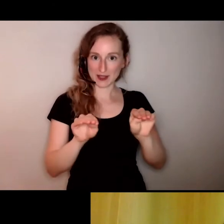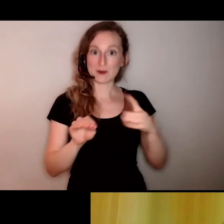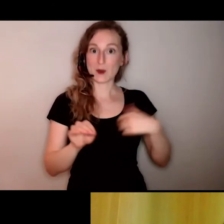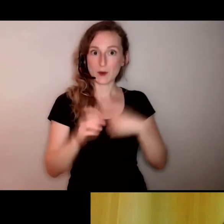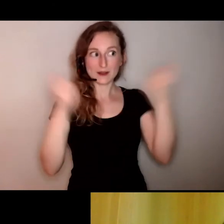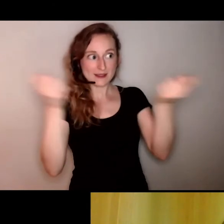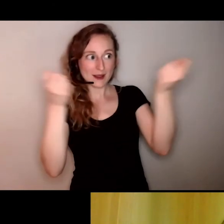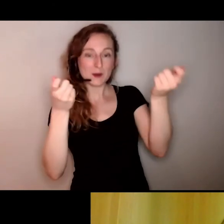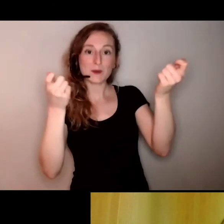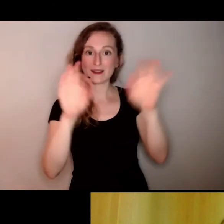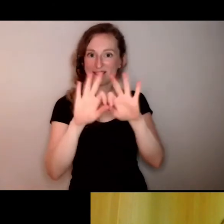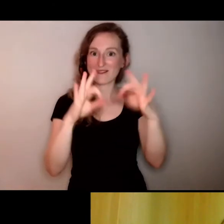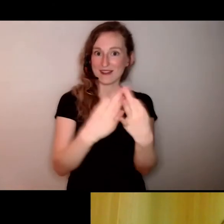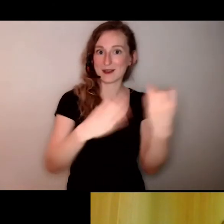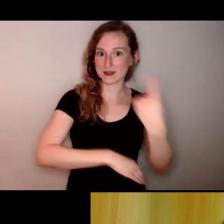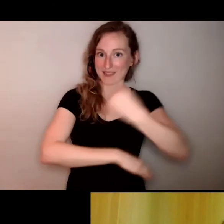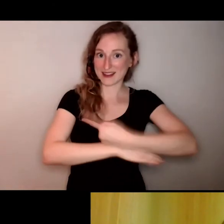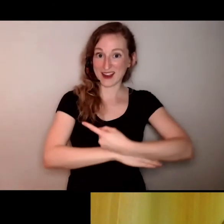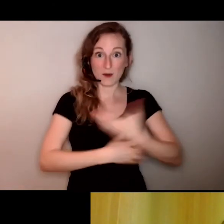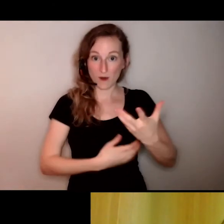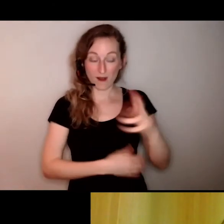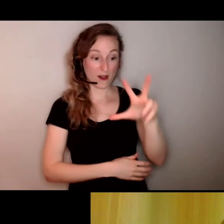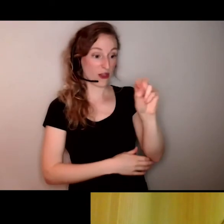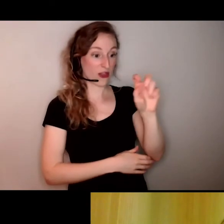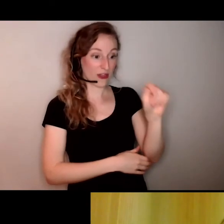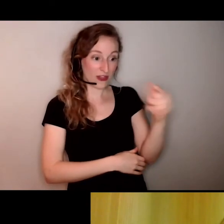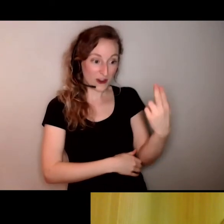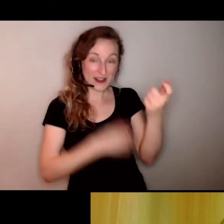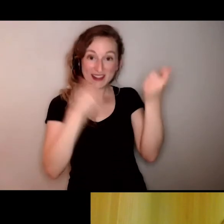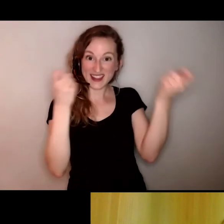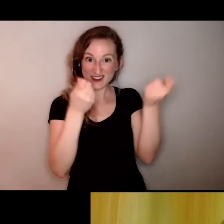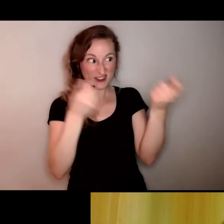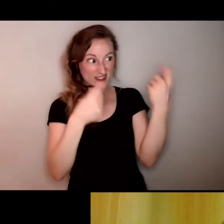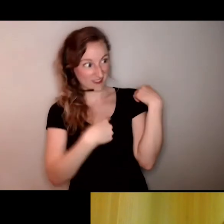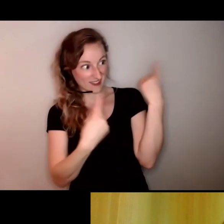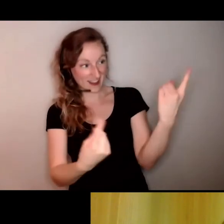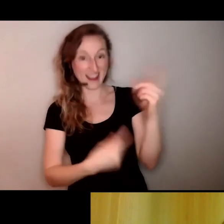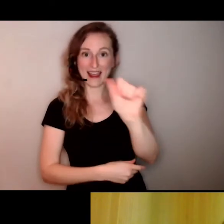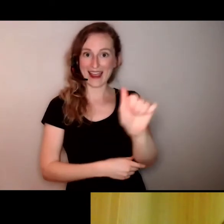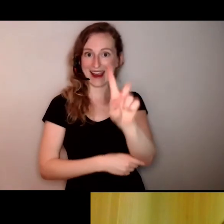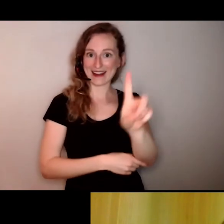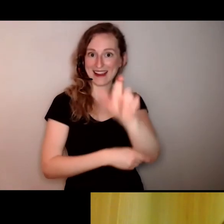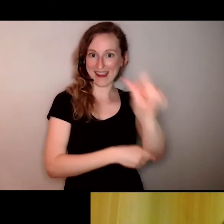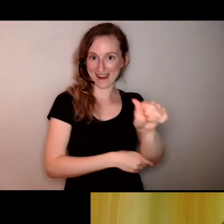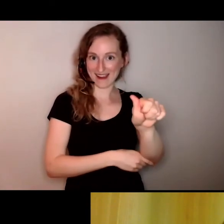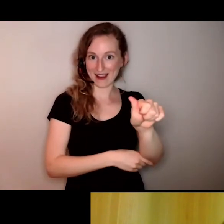of the Americans with Disabilities Act. Like I said, we're both educators and we're excited we get to hang out with you today and make some art.